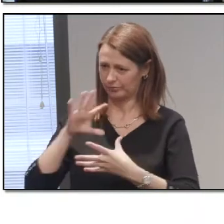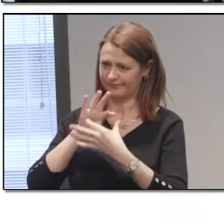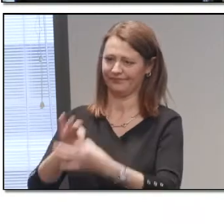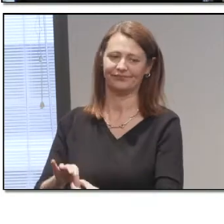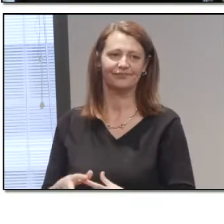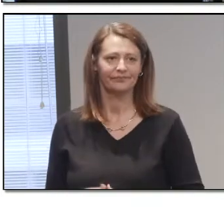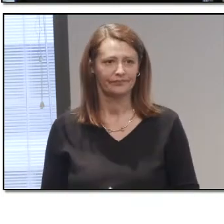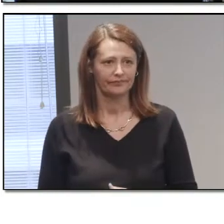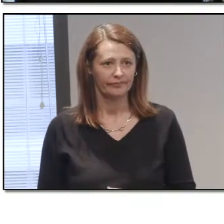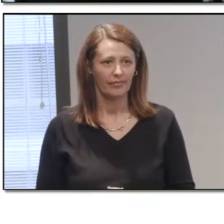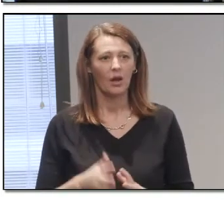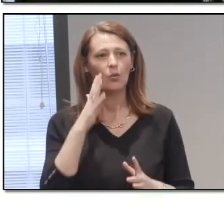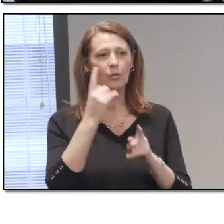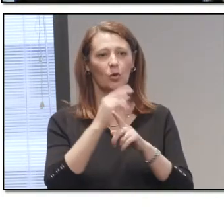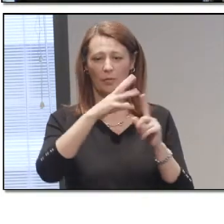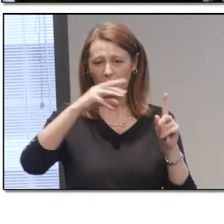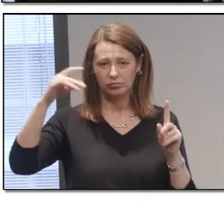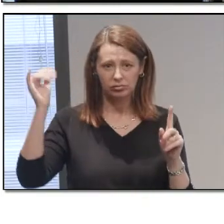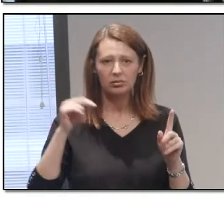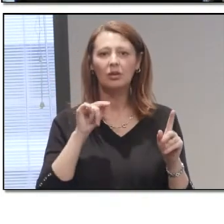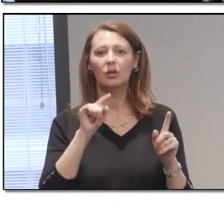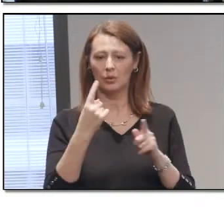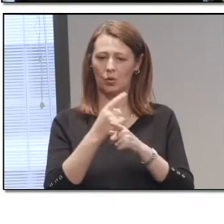When we talk about pollutants generally we talk about those that are produced